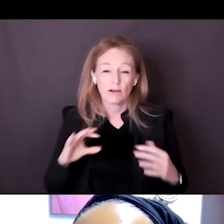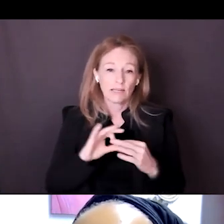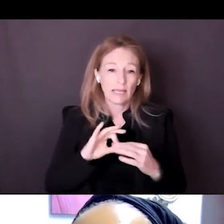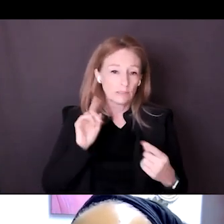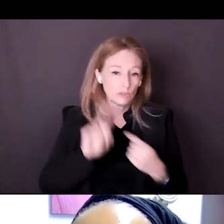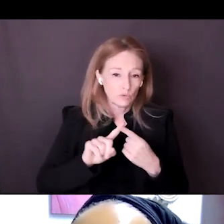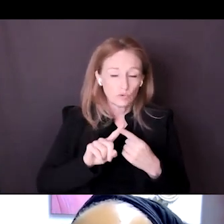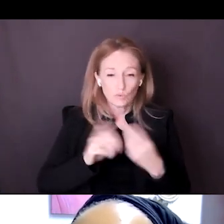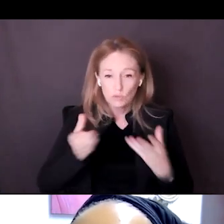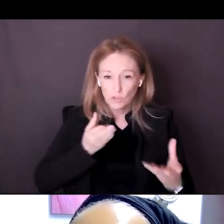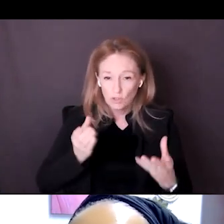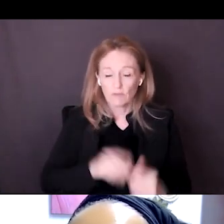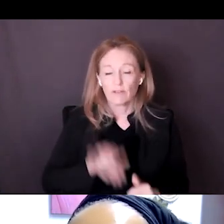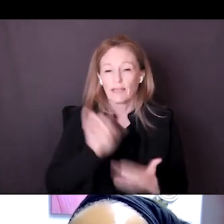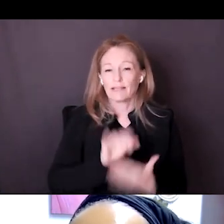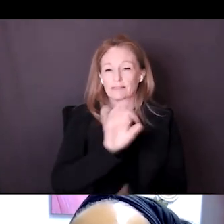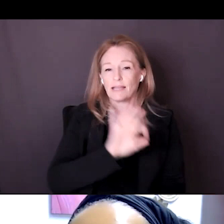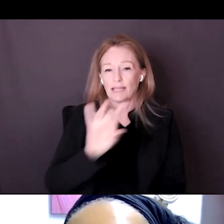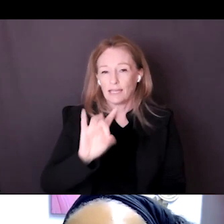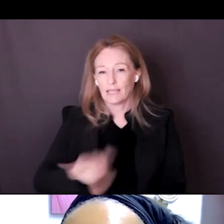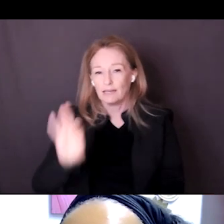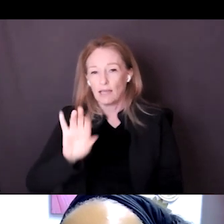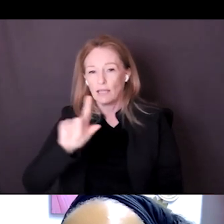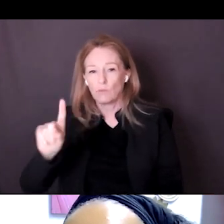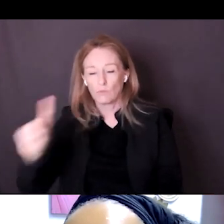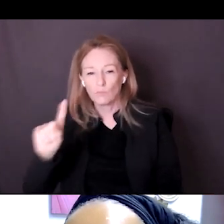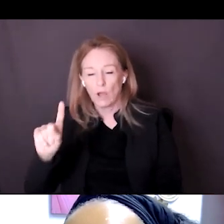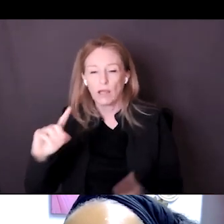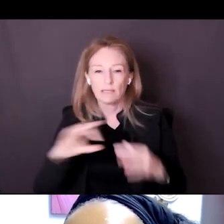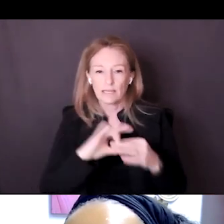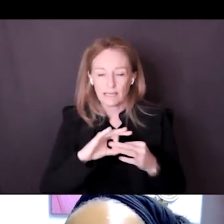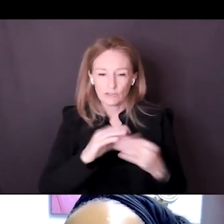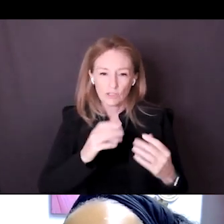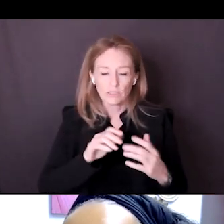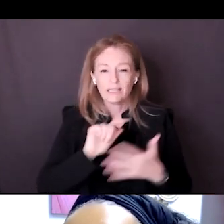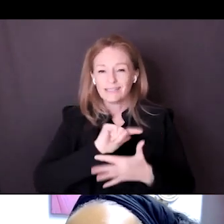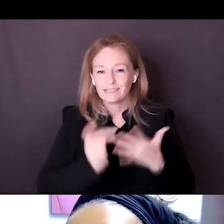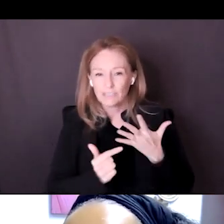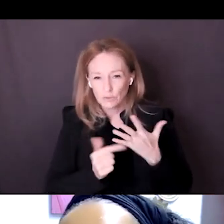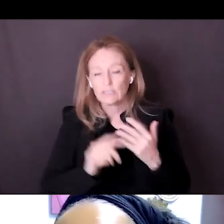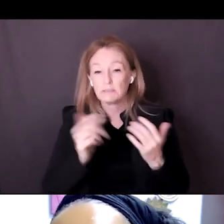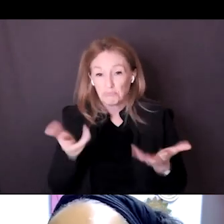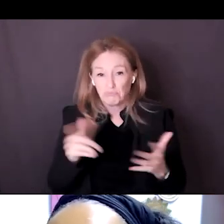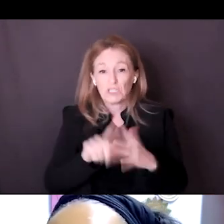AND 911 COORDINATION SERIES HAS BEGUN. IT AIRED ON OCTOBER